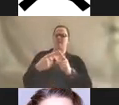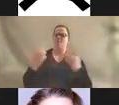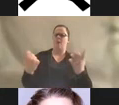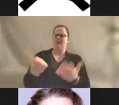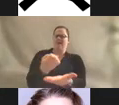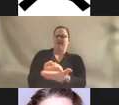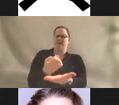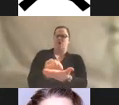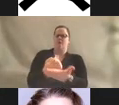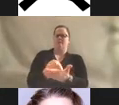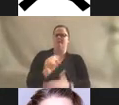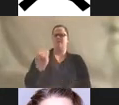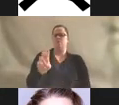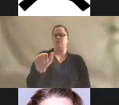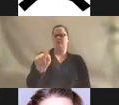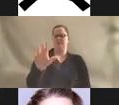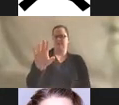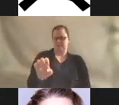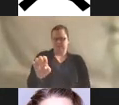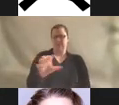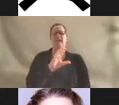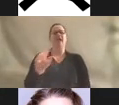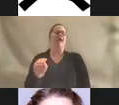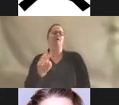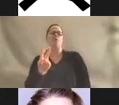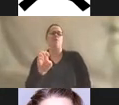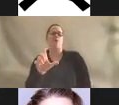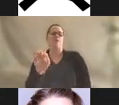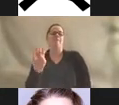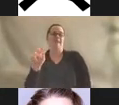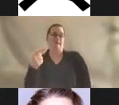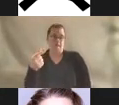and economic well-being particularly for black,